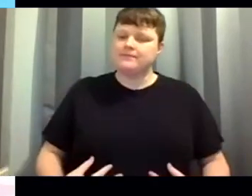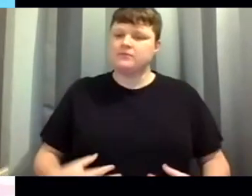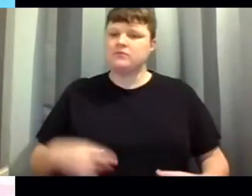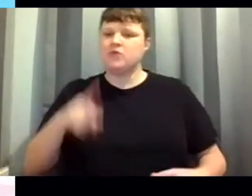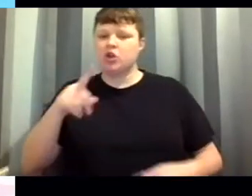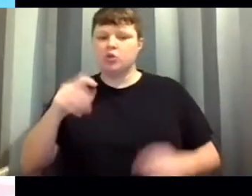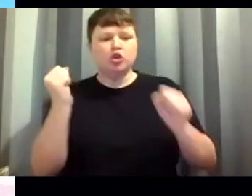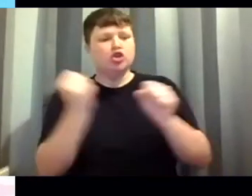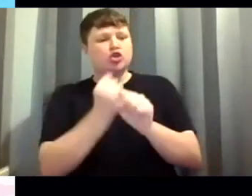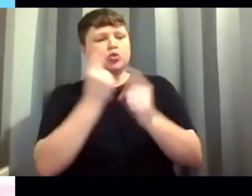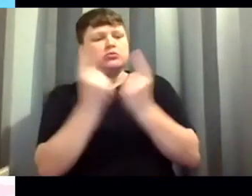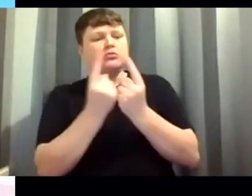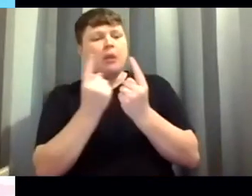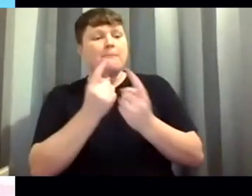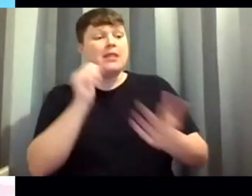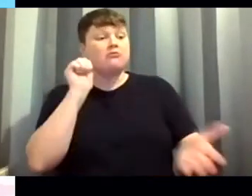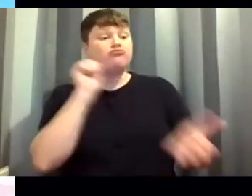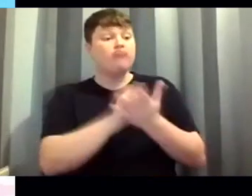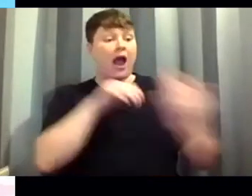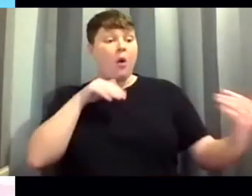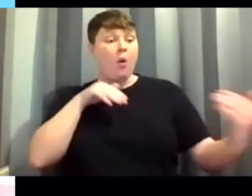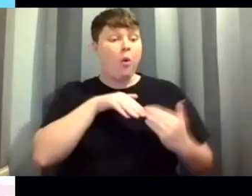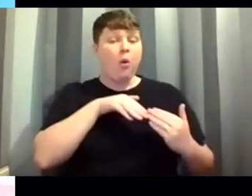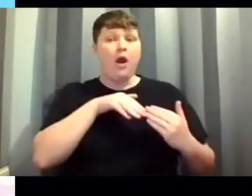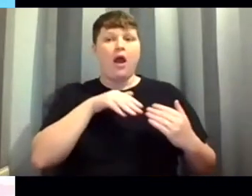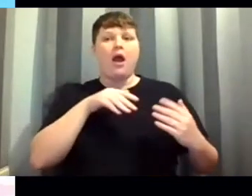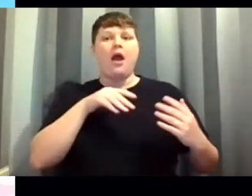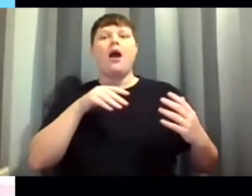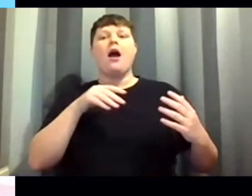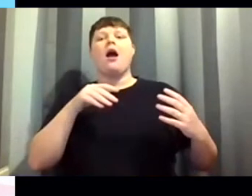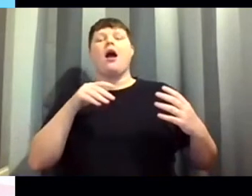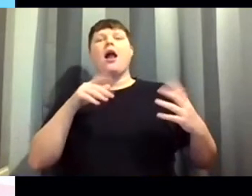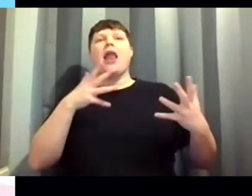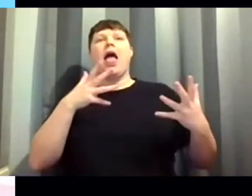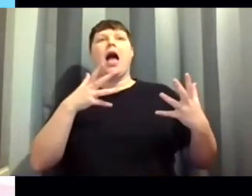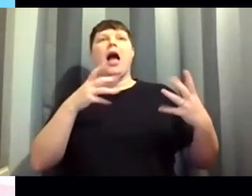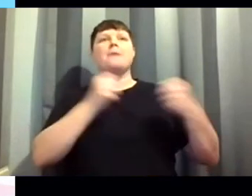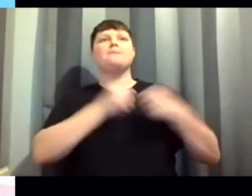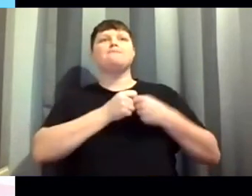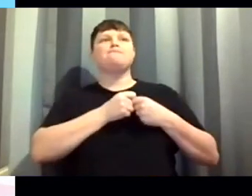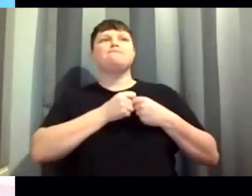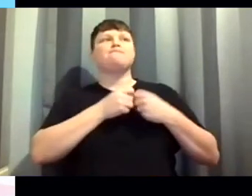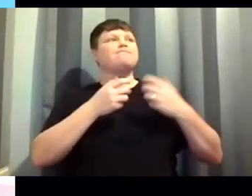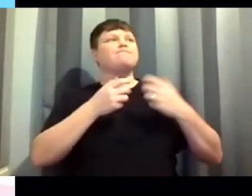is more who you are, there's a bounce back effect and that feels really, really good.